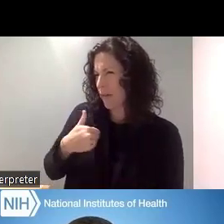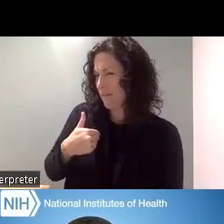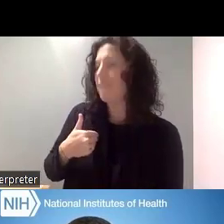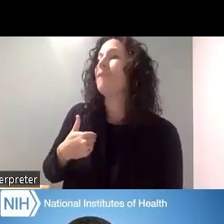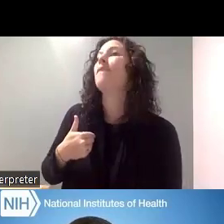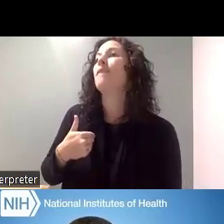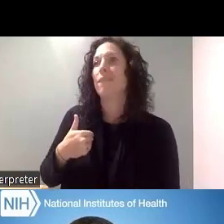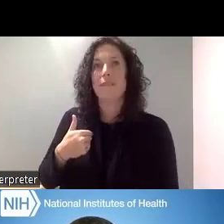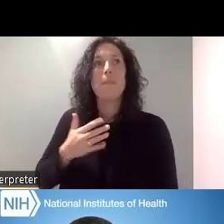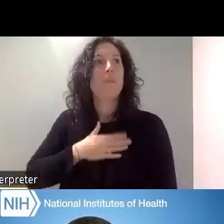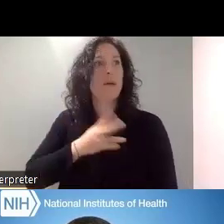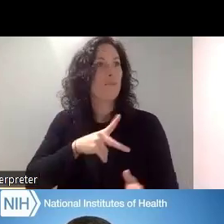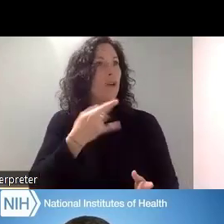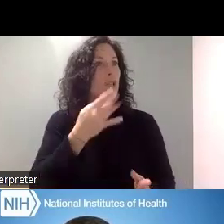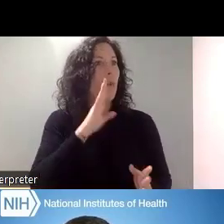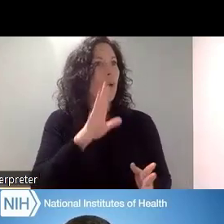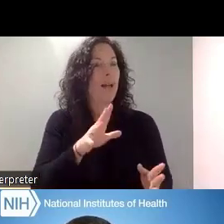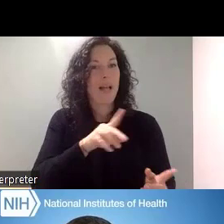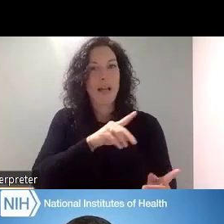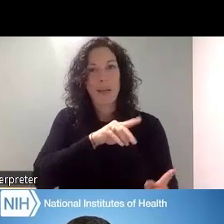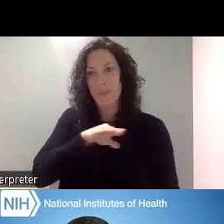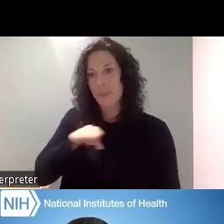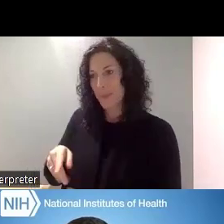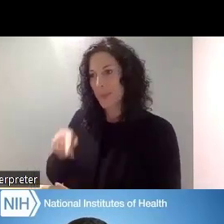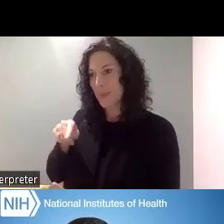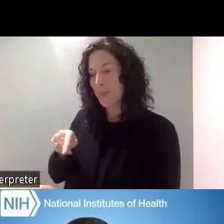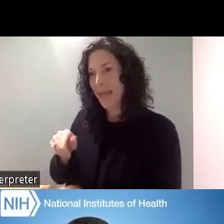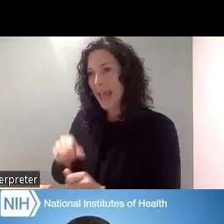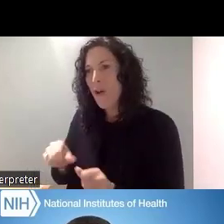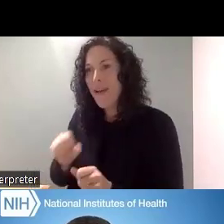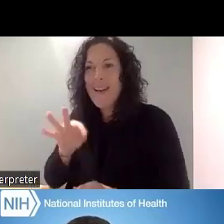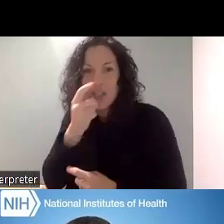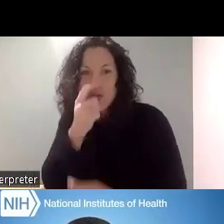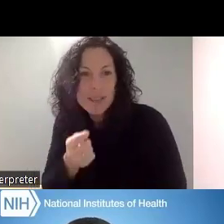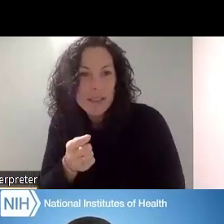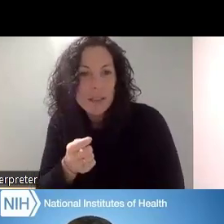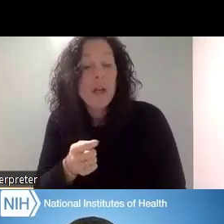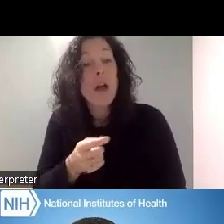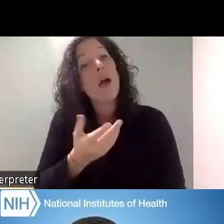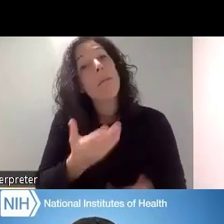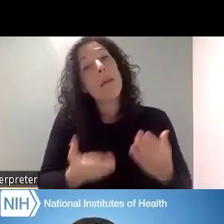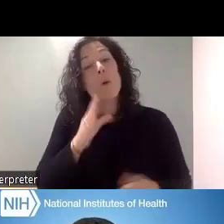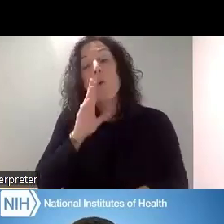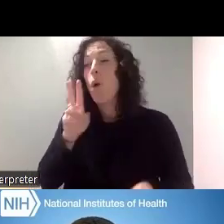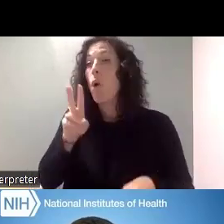because this would be an area of interest. You'll also notice overrepresented areas.